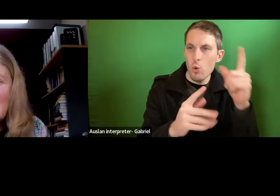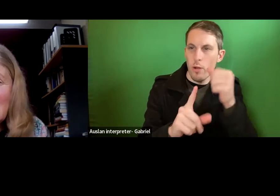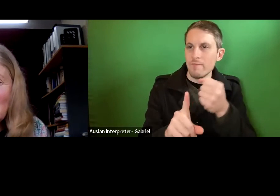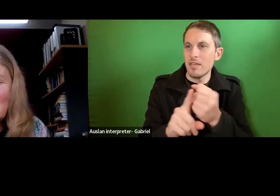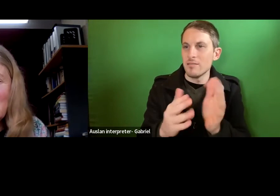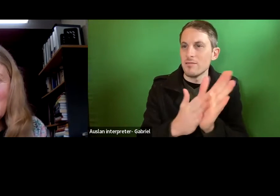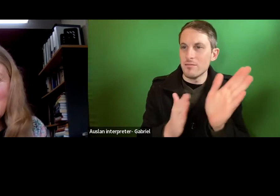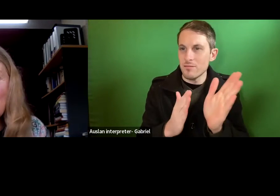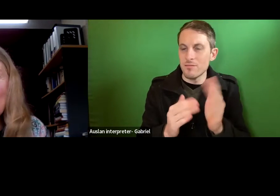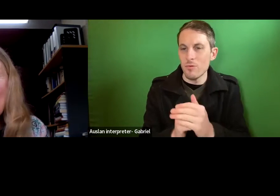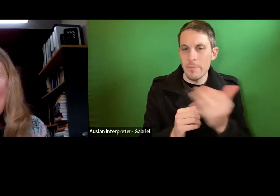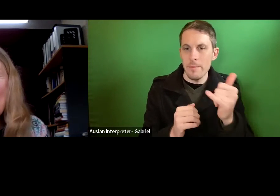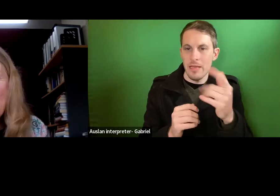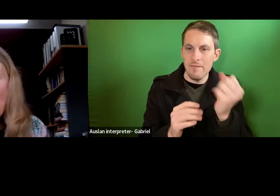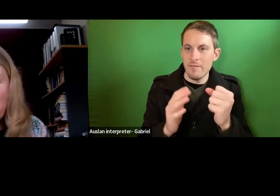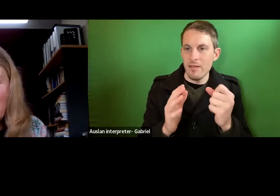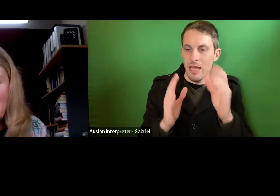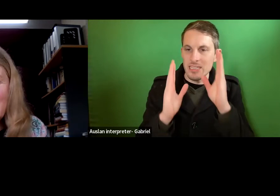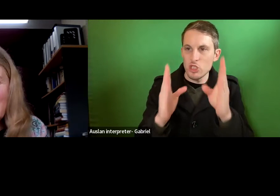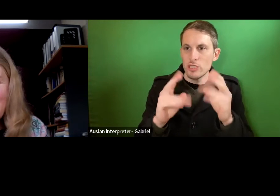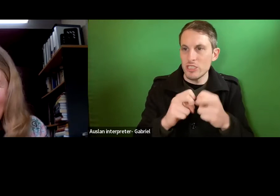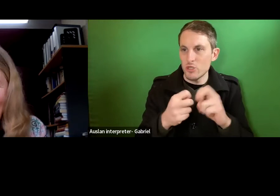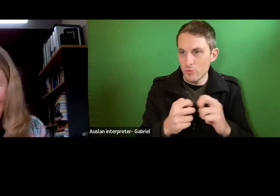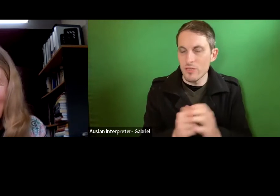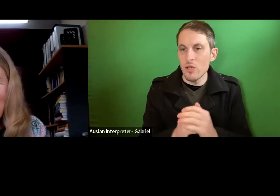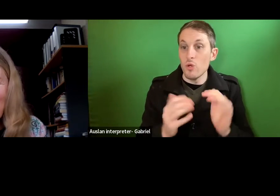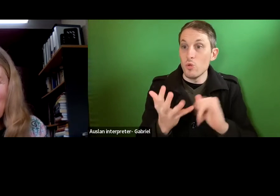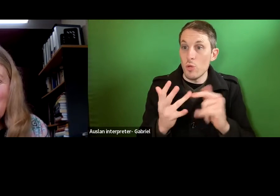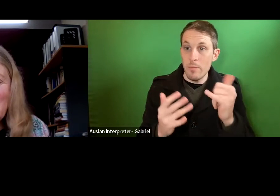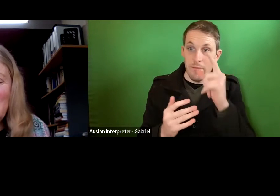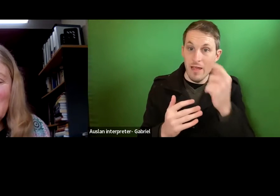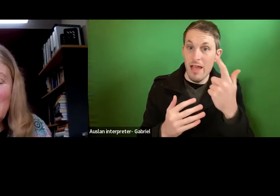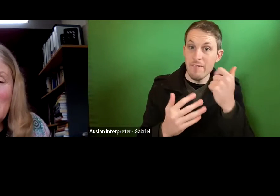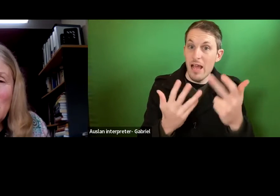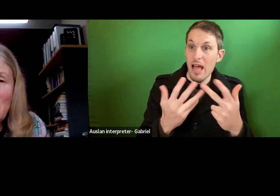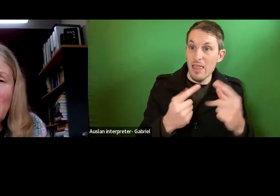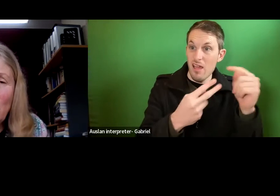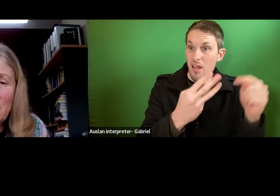Attentional issues. So we might find that there's a more plausible and better explanation for the